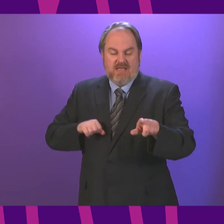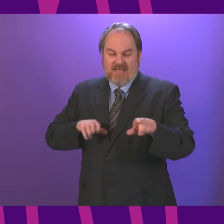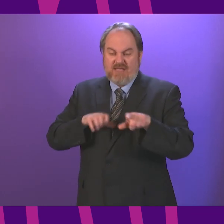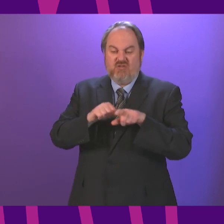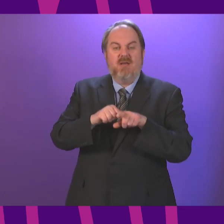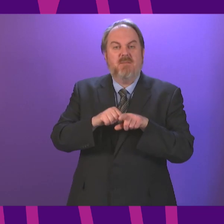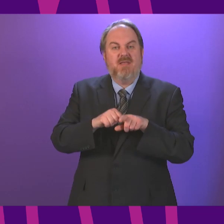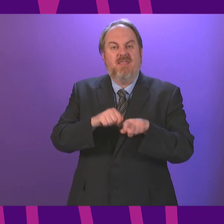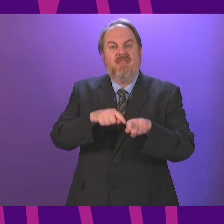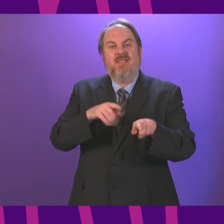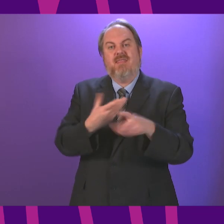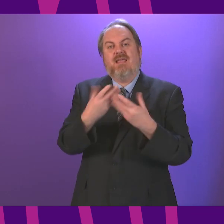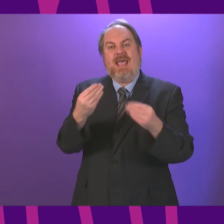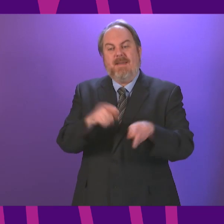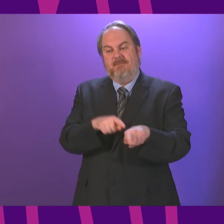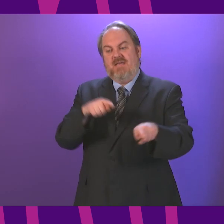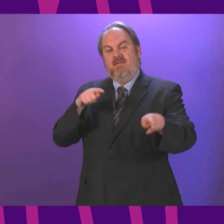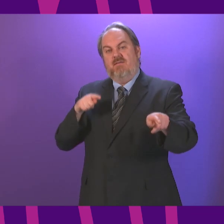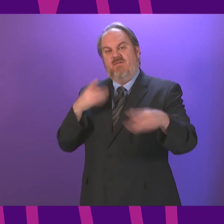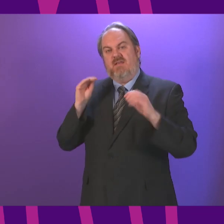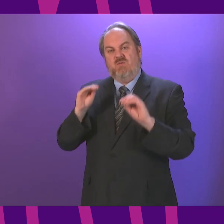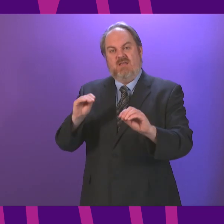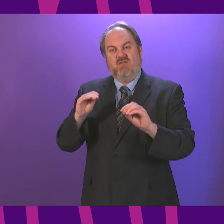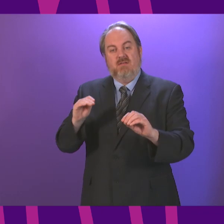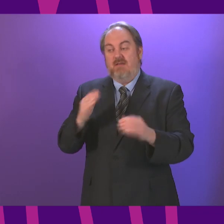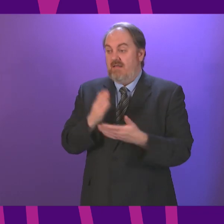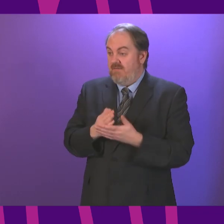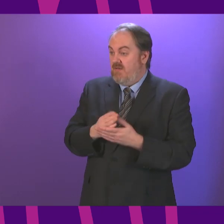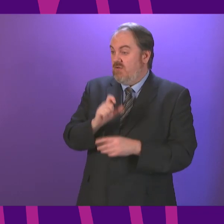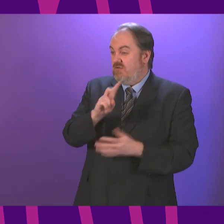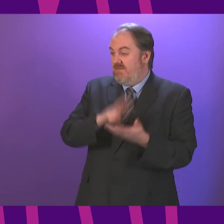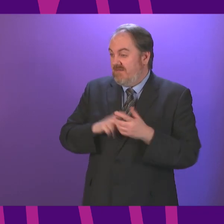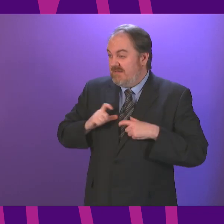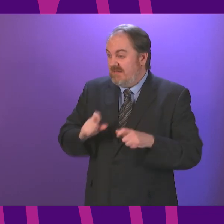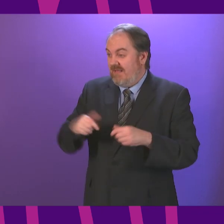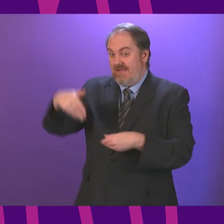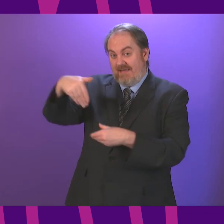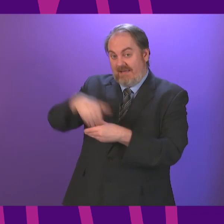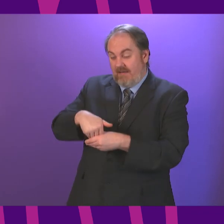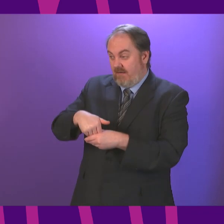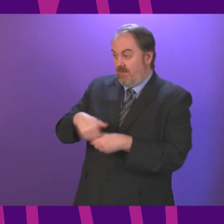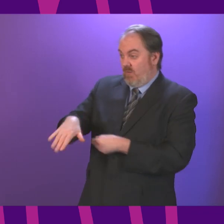continue to sit there in the next session of Parliament—or perhaps over here—I hope that they